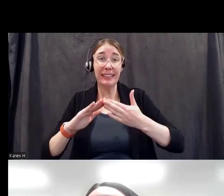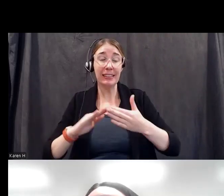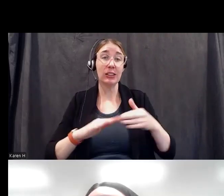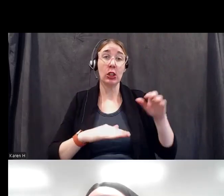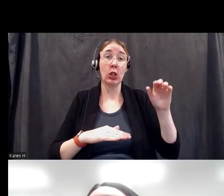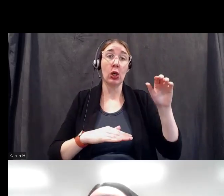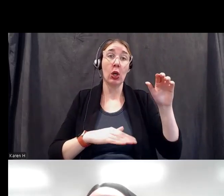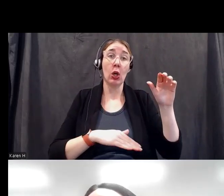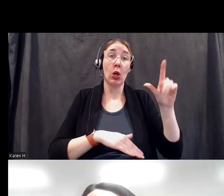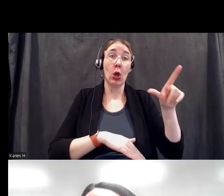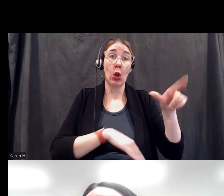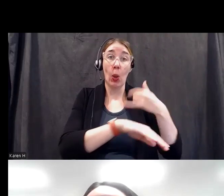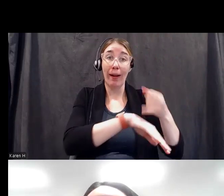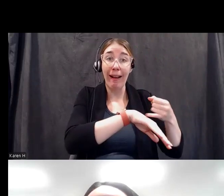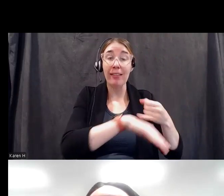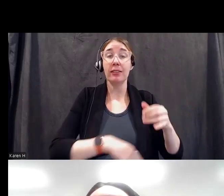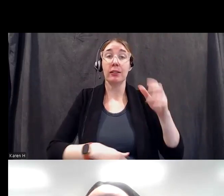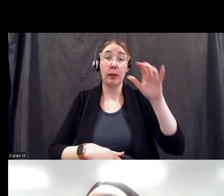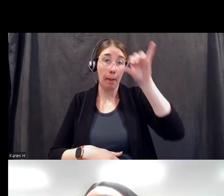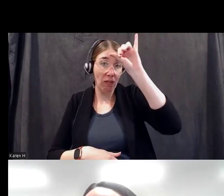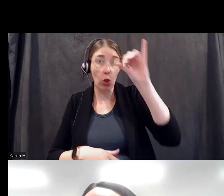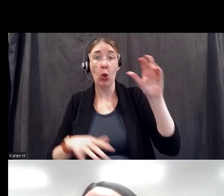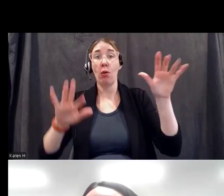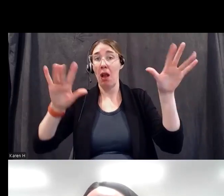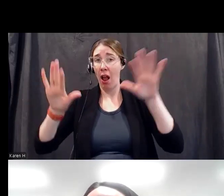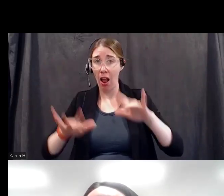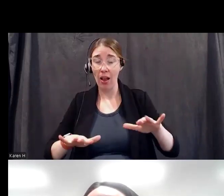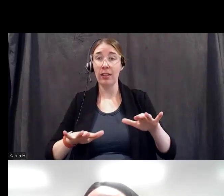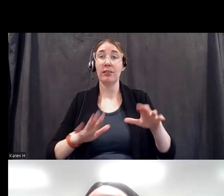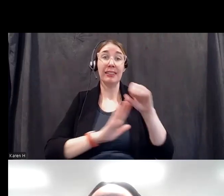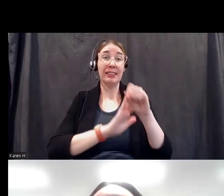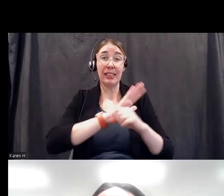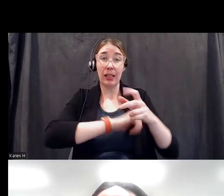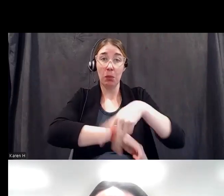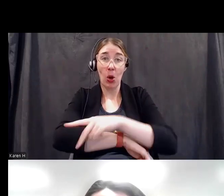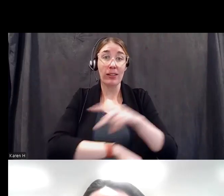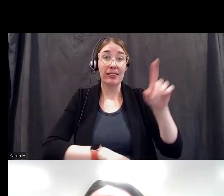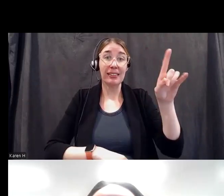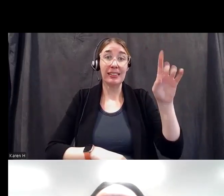to experience all the different state parks through both DEC and the parks department.